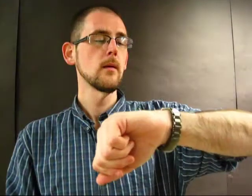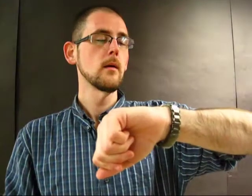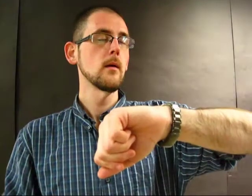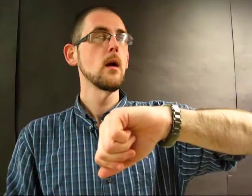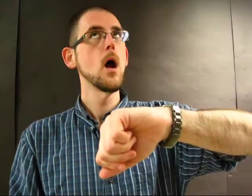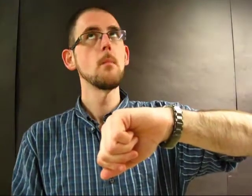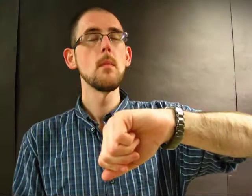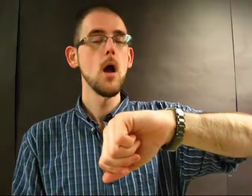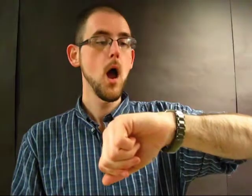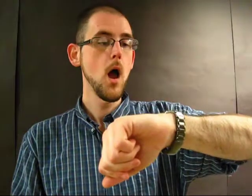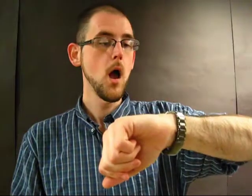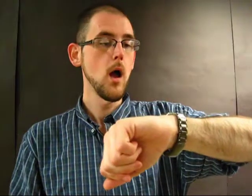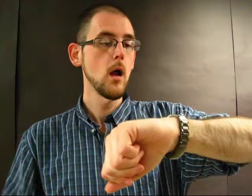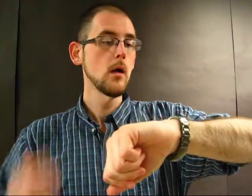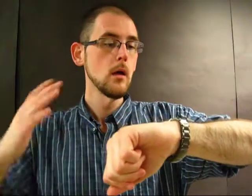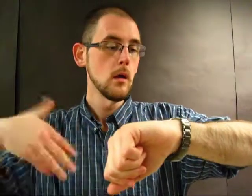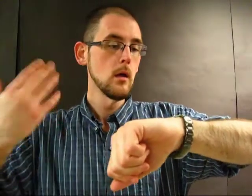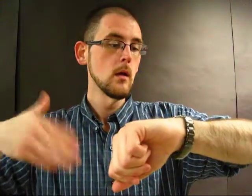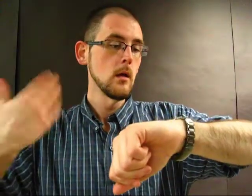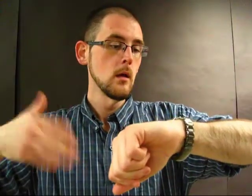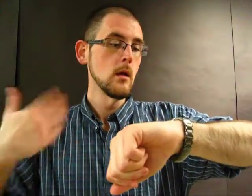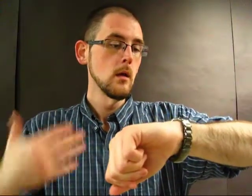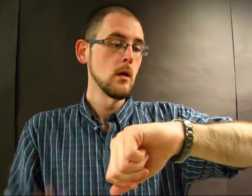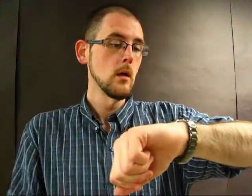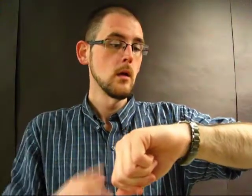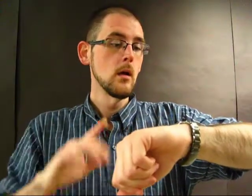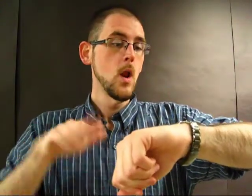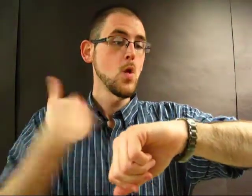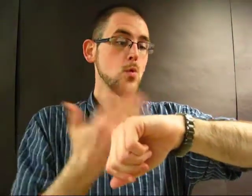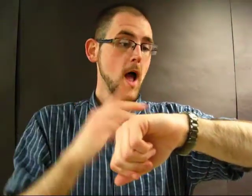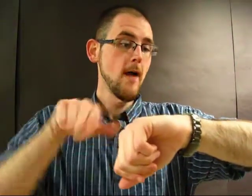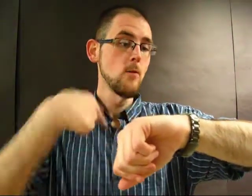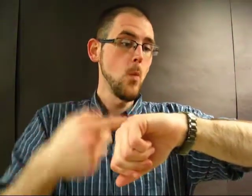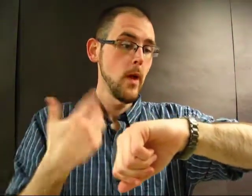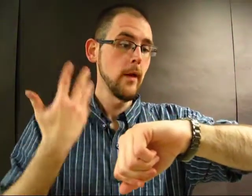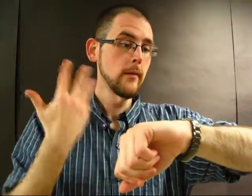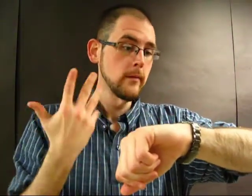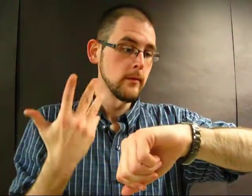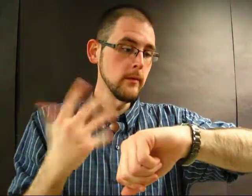*grumble* ... C'mon ... *grumble* When are they gonna arrive?